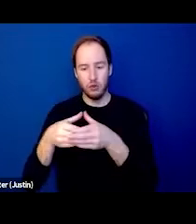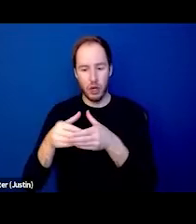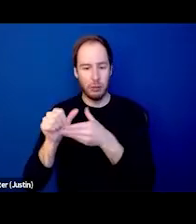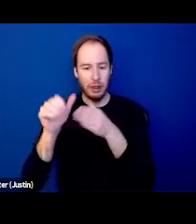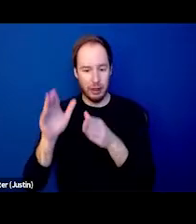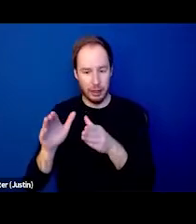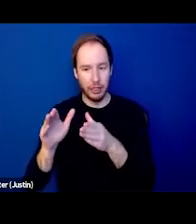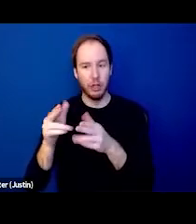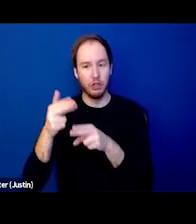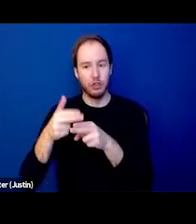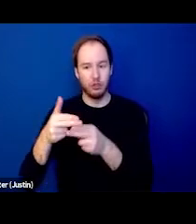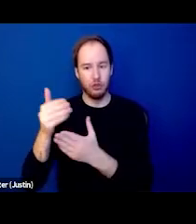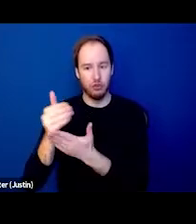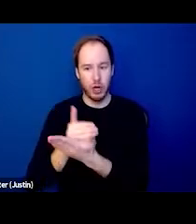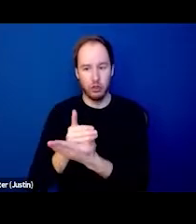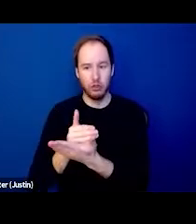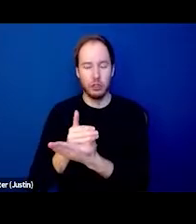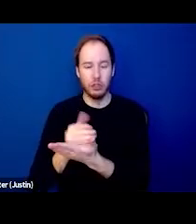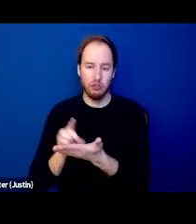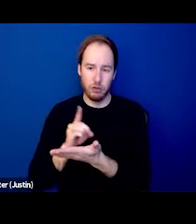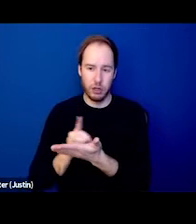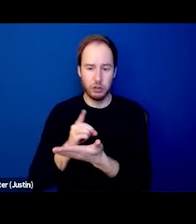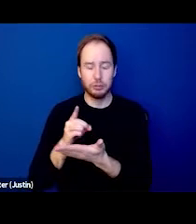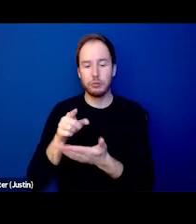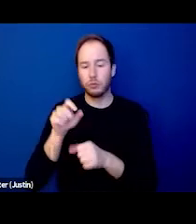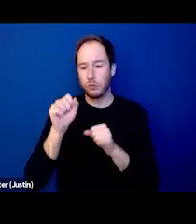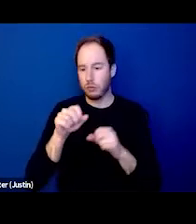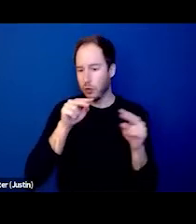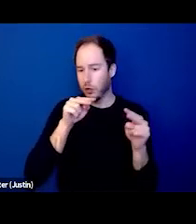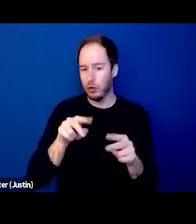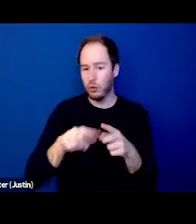and then look throughout their website for the leadership